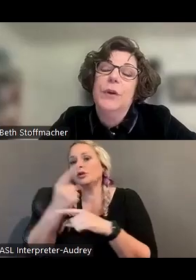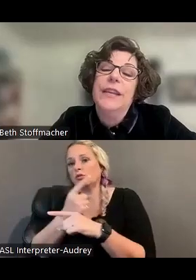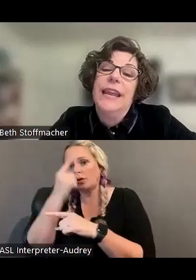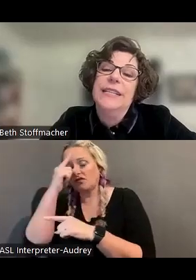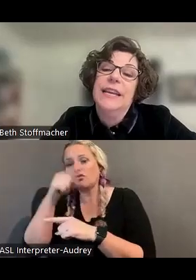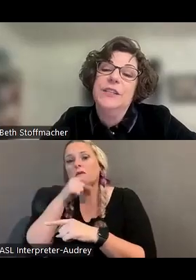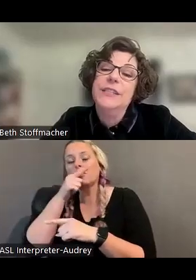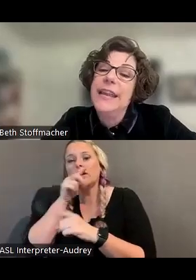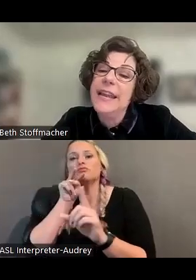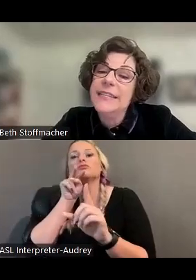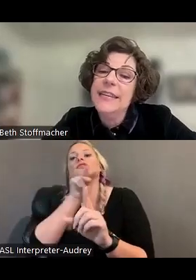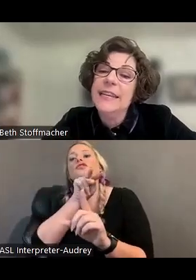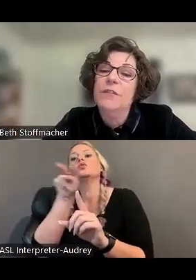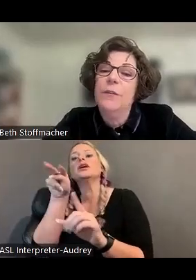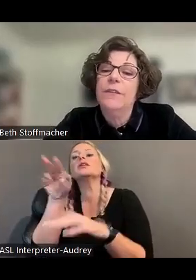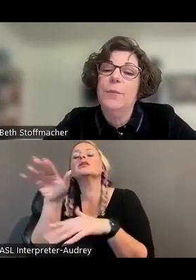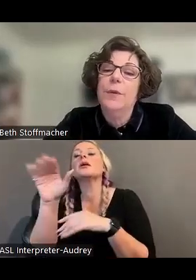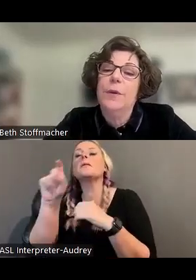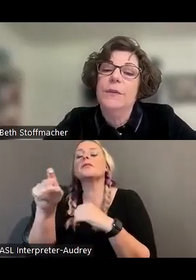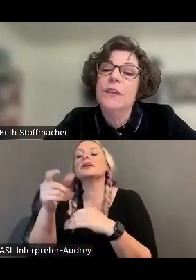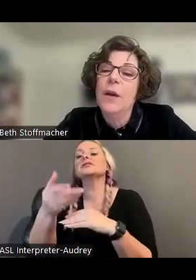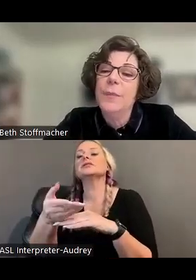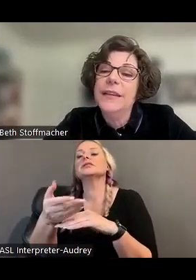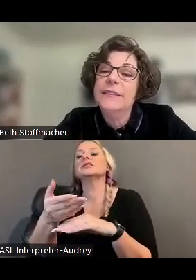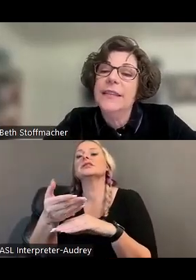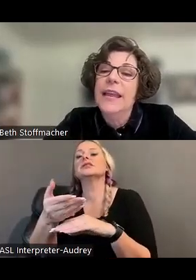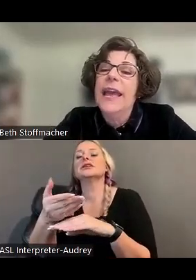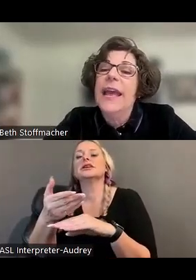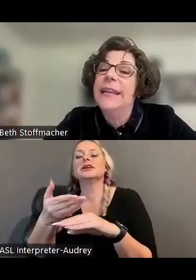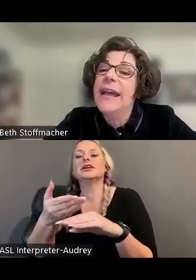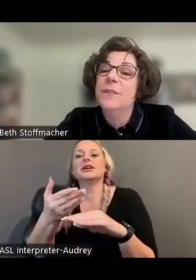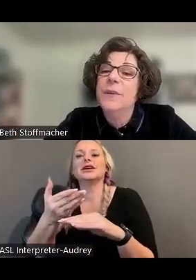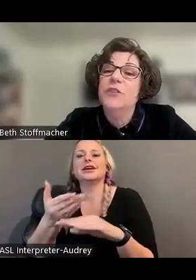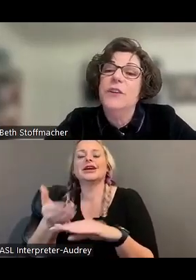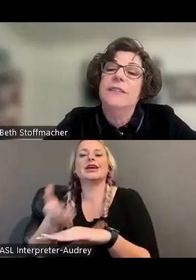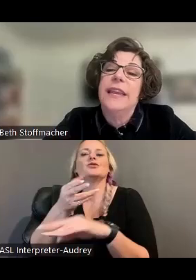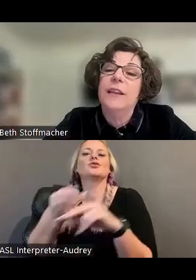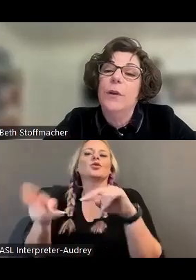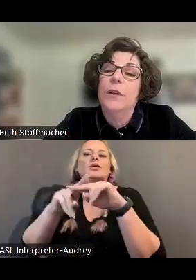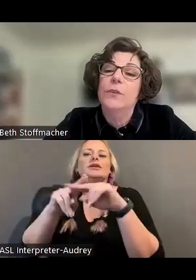enhance understanding of one of the proposed topics, and it had to be translatable to a